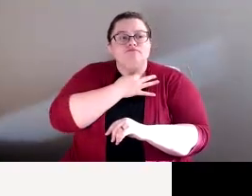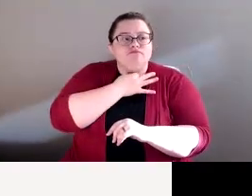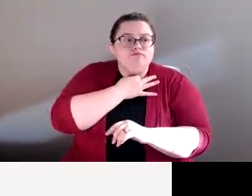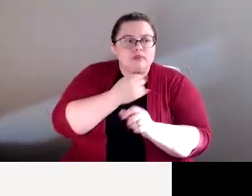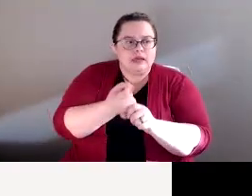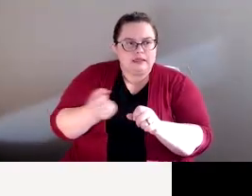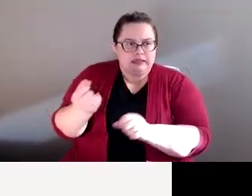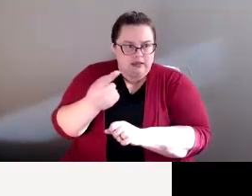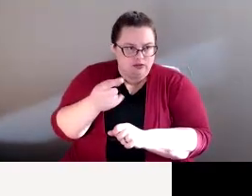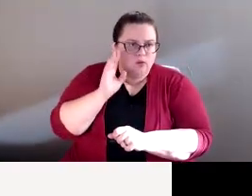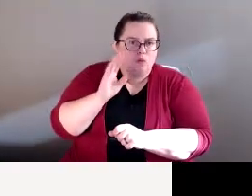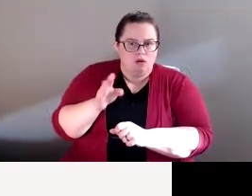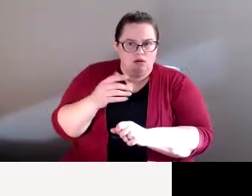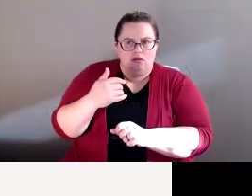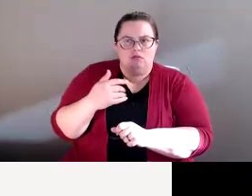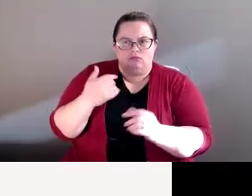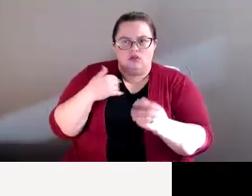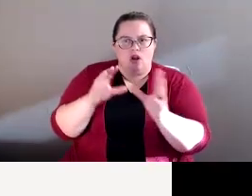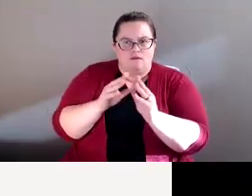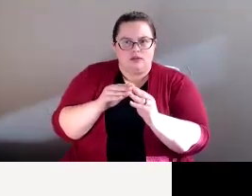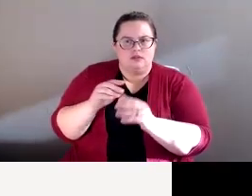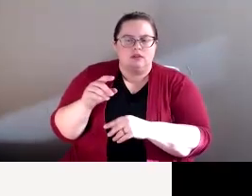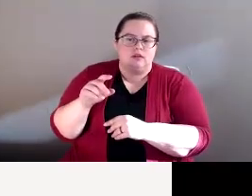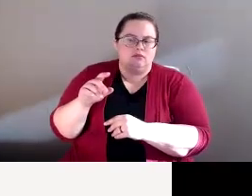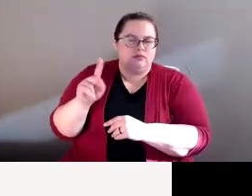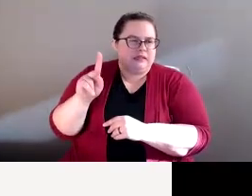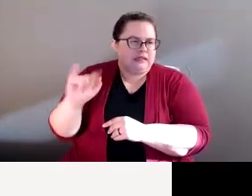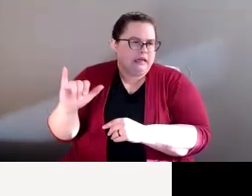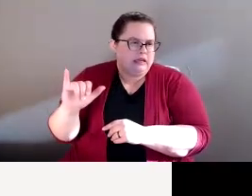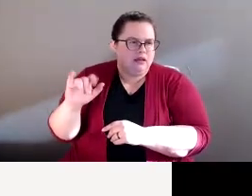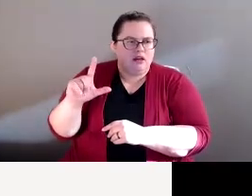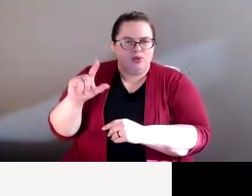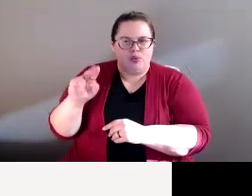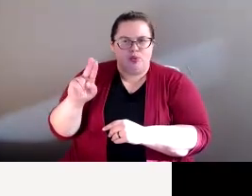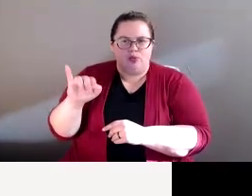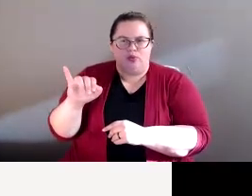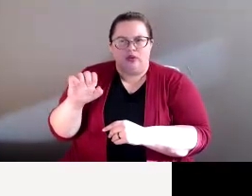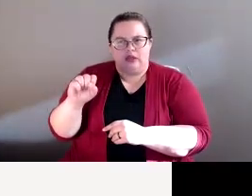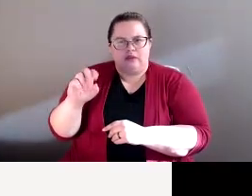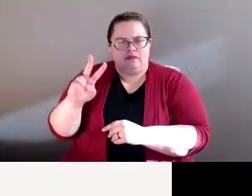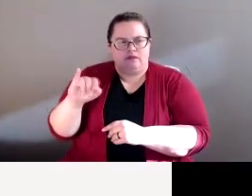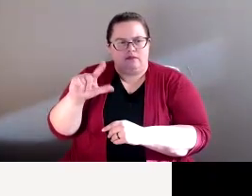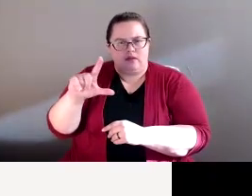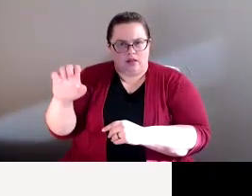It's going to be in Louisville, Kentucky this time, July 21st to the 23rd. So, again,